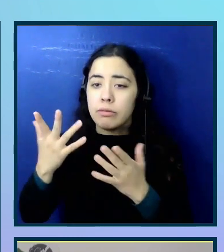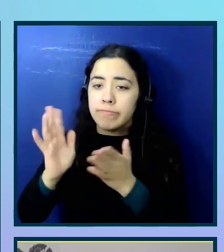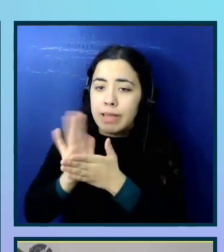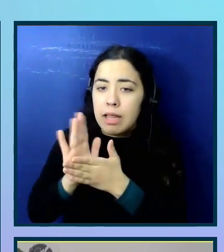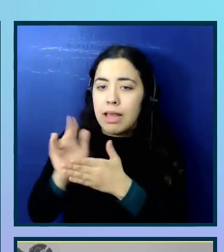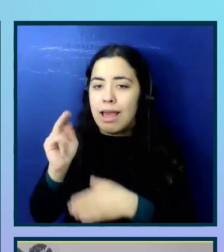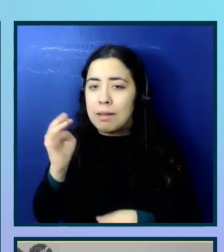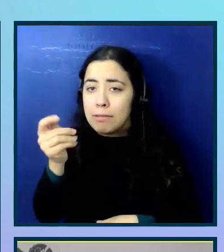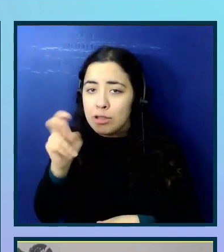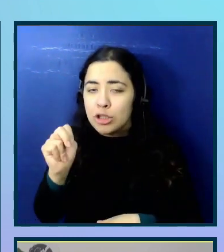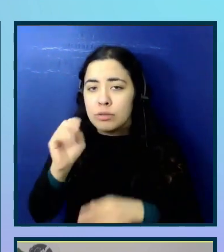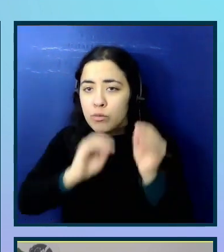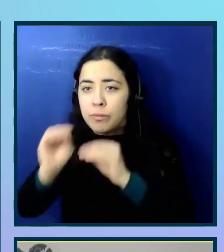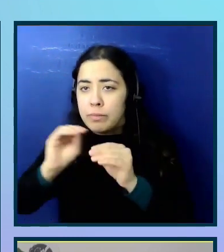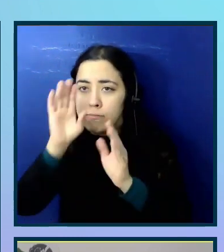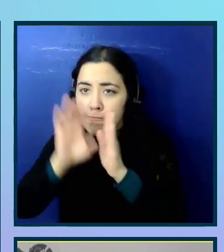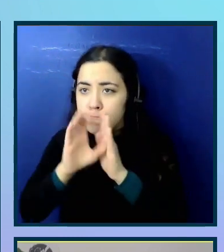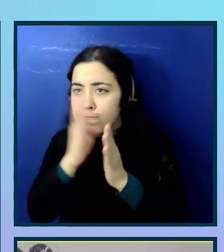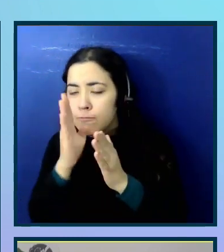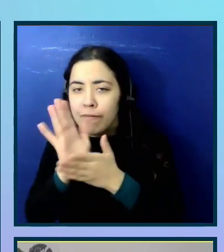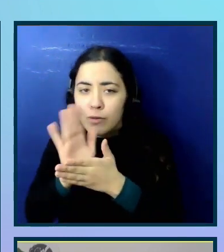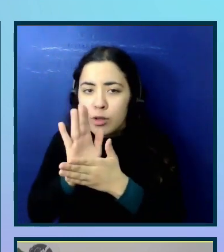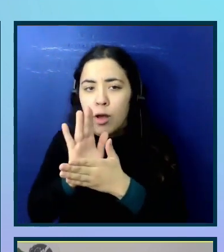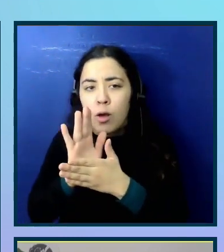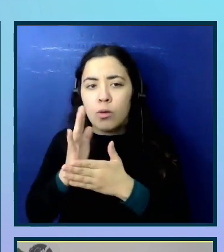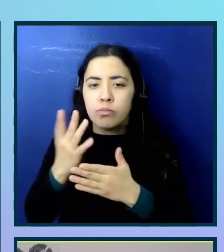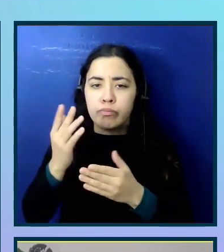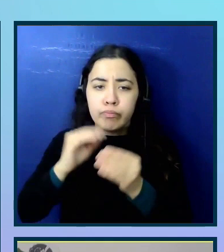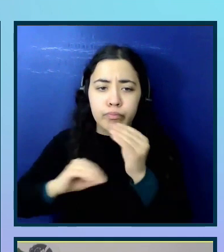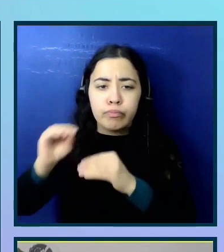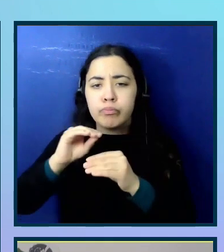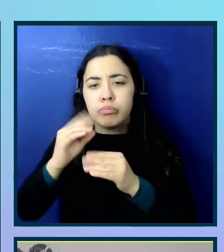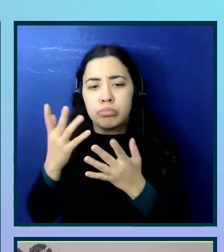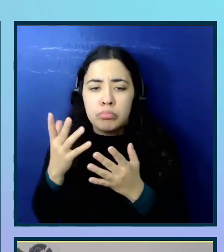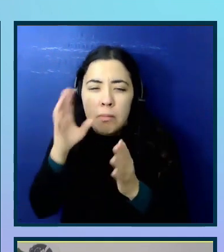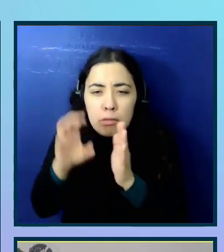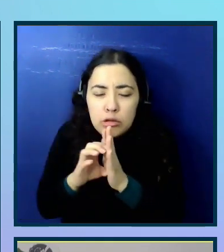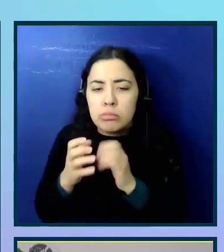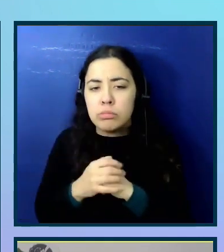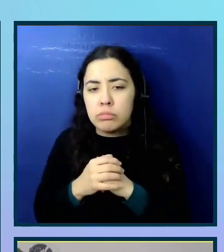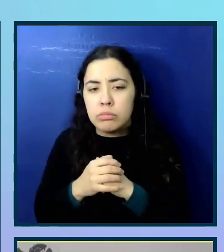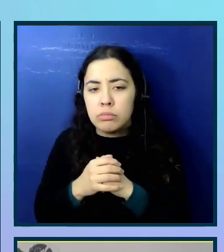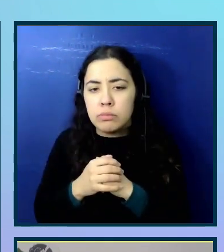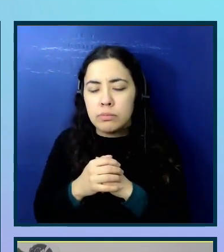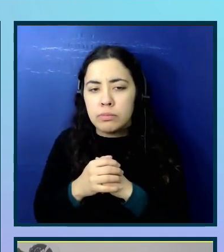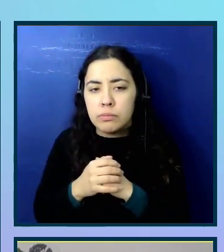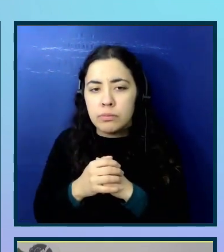and I'm sadly one of those users. To avoid that, you can use something that is called preferred-reduced-motion media query.